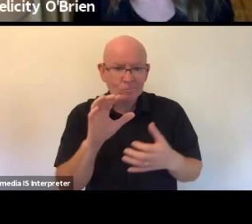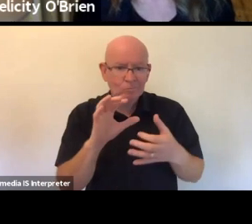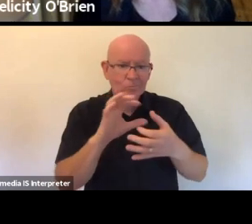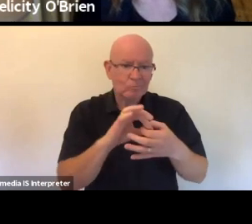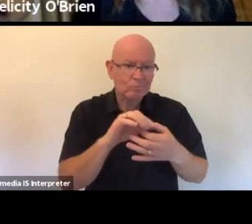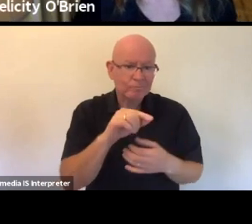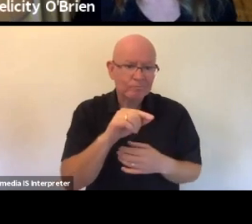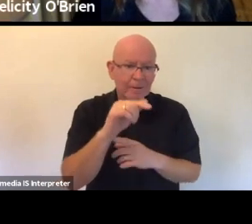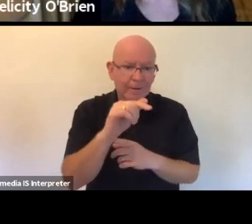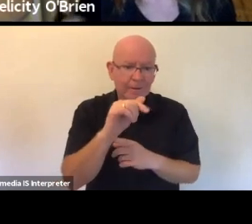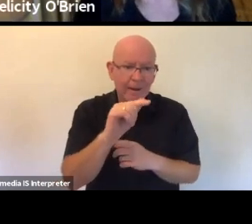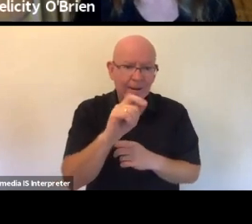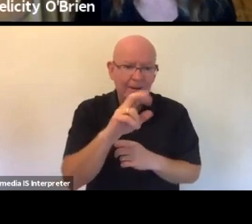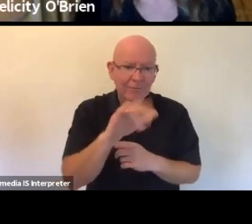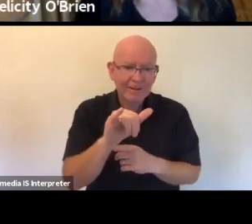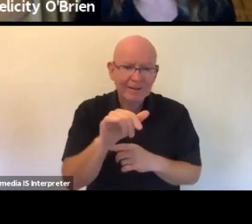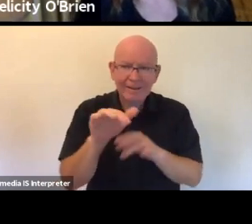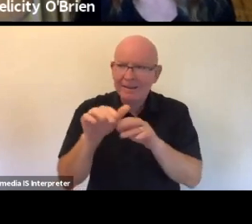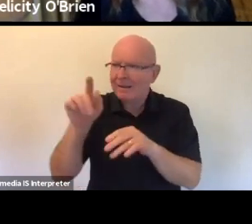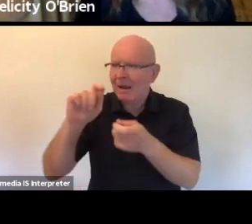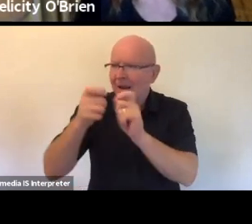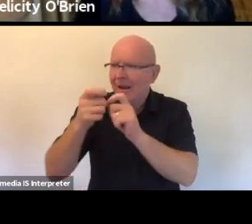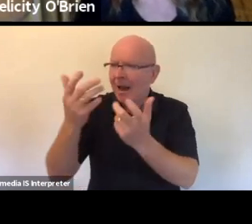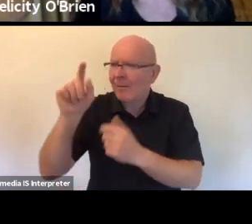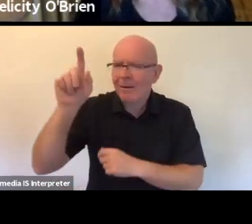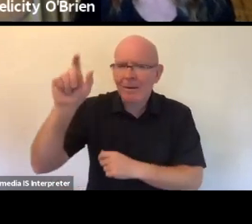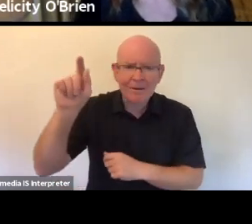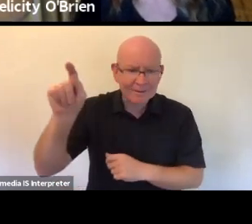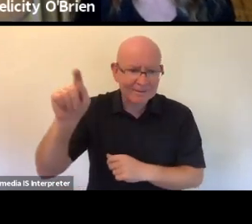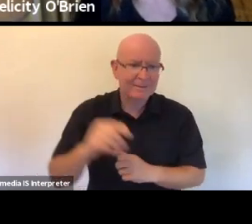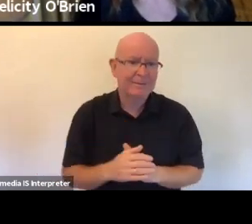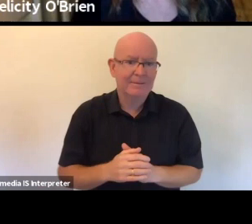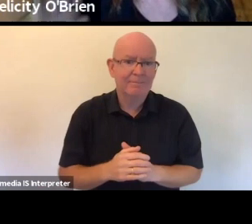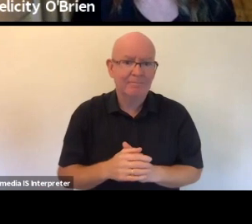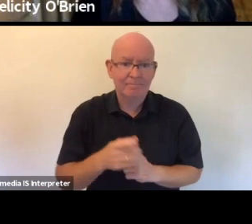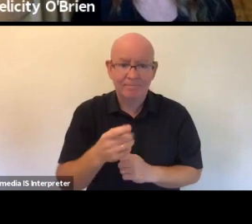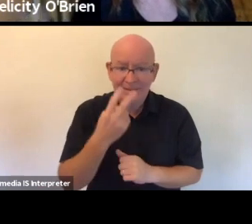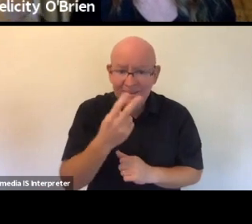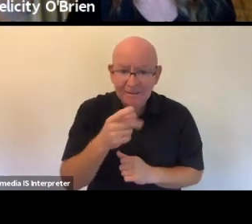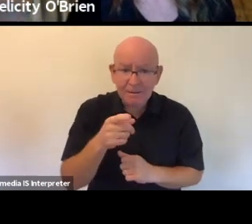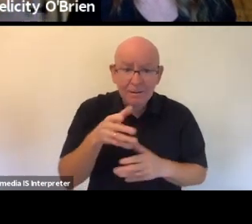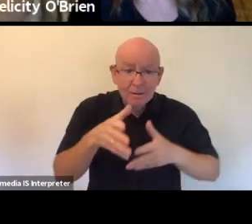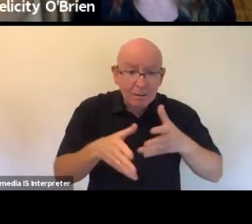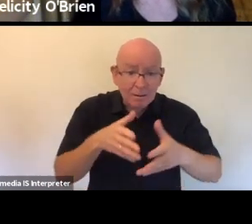You need to scroll along the gallery mode and find the sign language interpreter to focus on that screen.